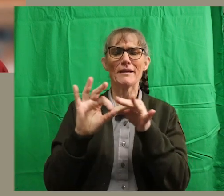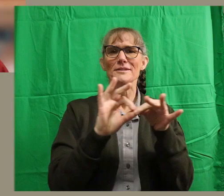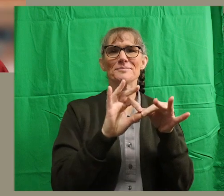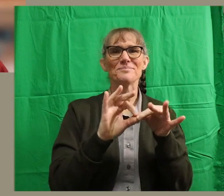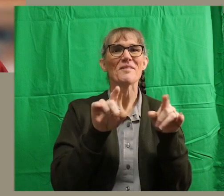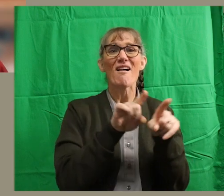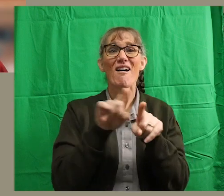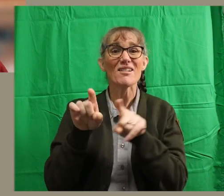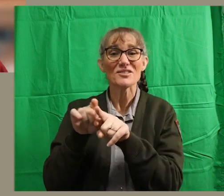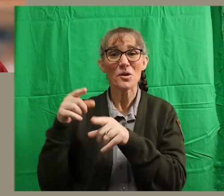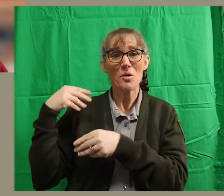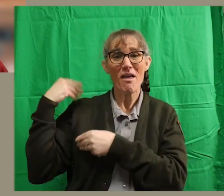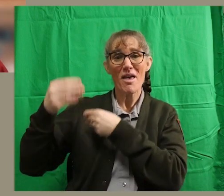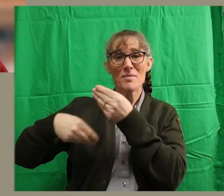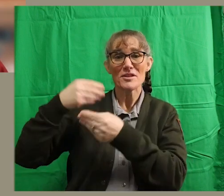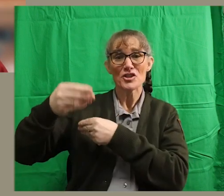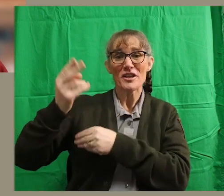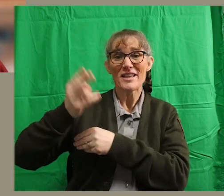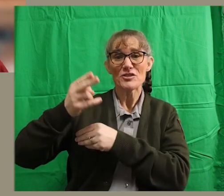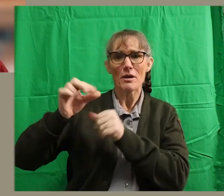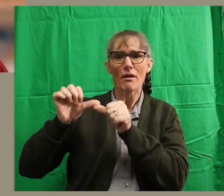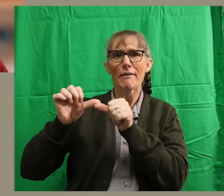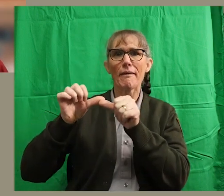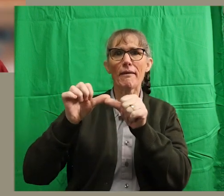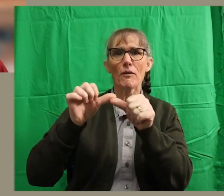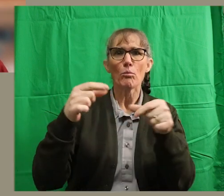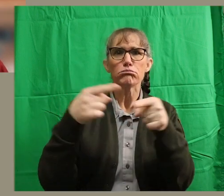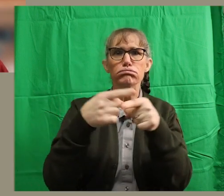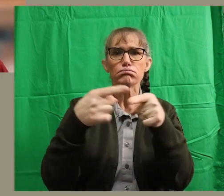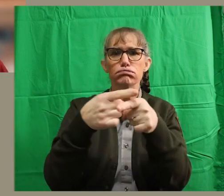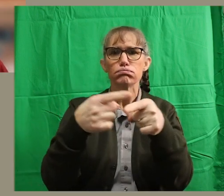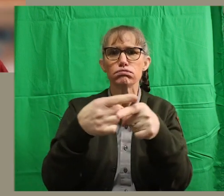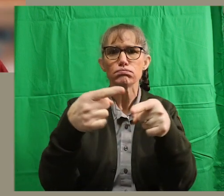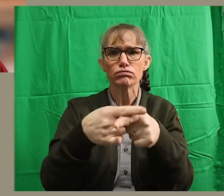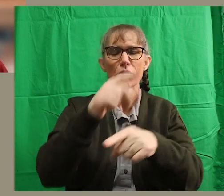the evolutionary history of camels is going to continue to contradict this idea of humps.